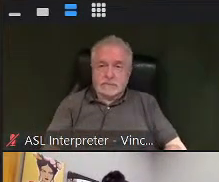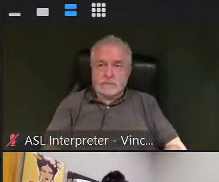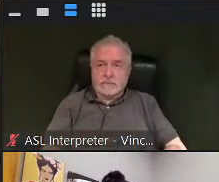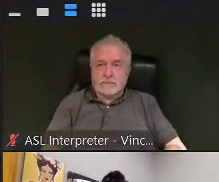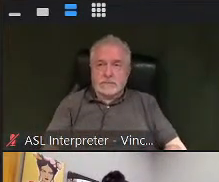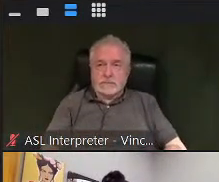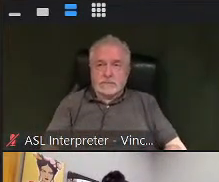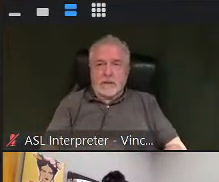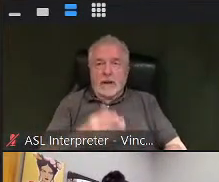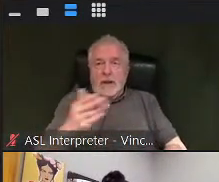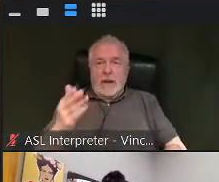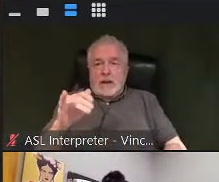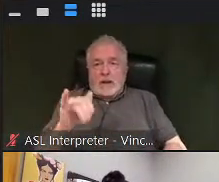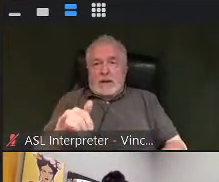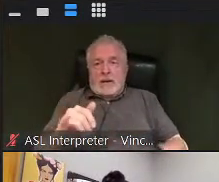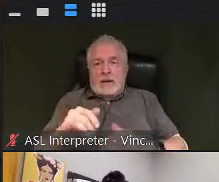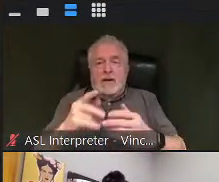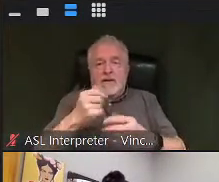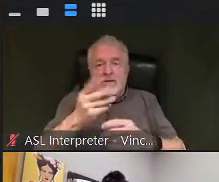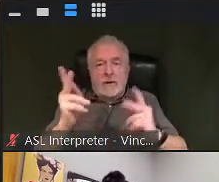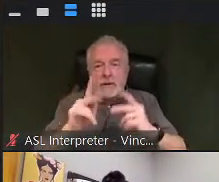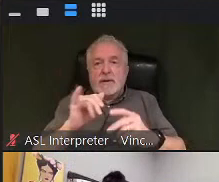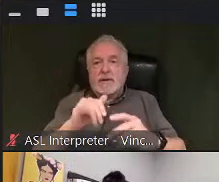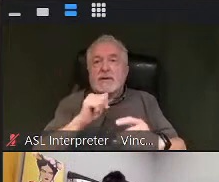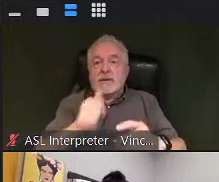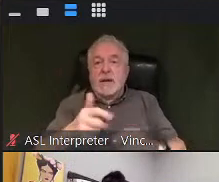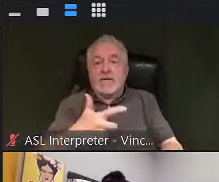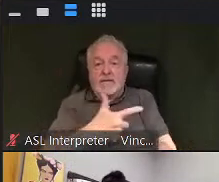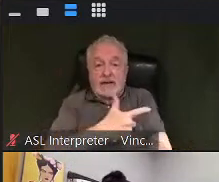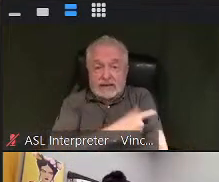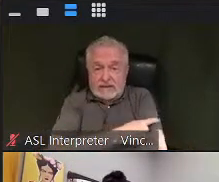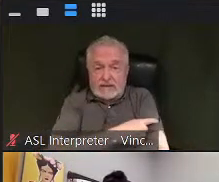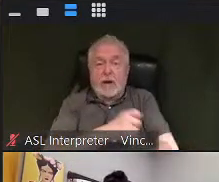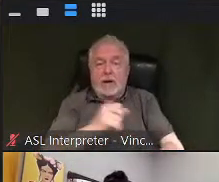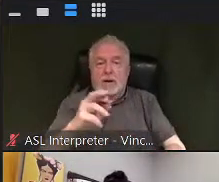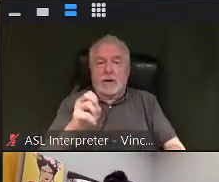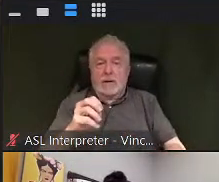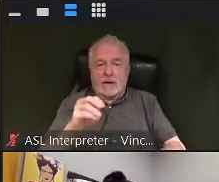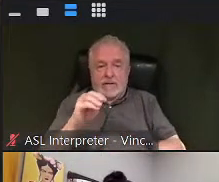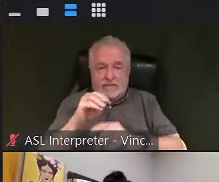The thing is, is there's a few people that are not being vaccinated, are infecting other people.